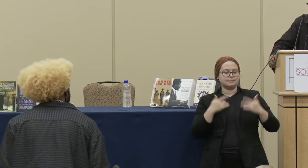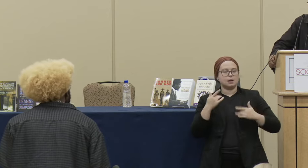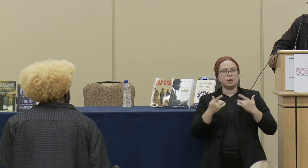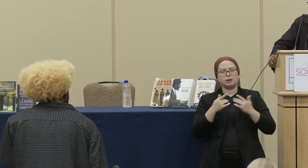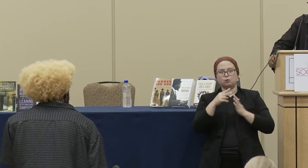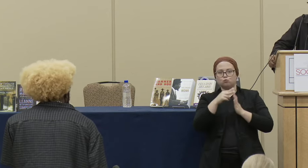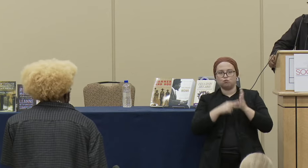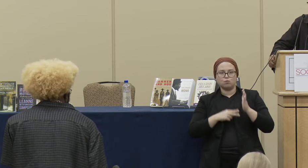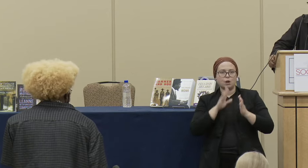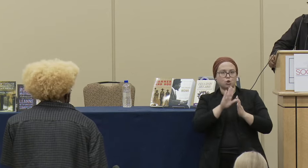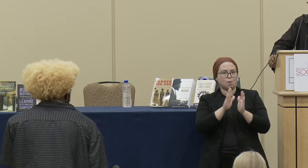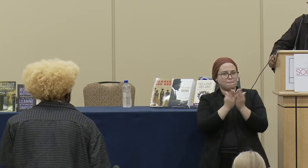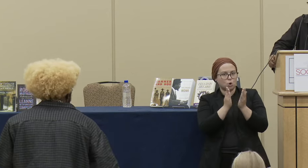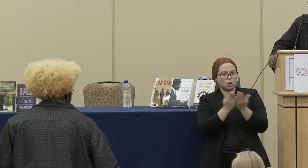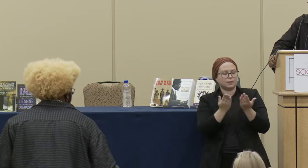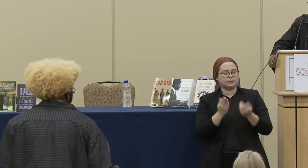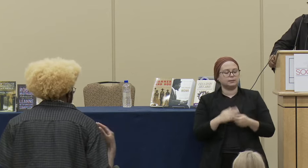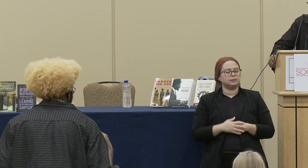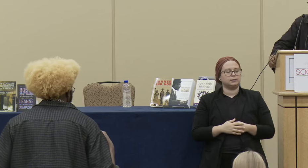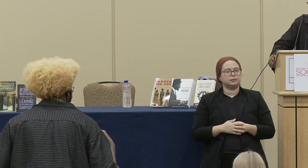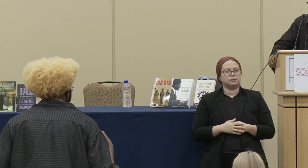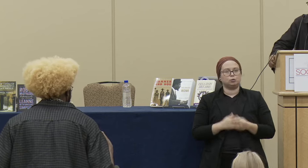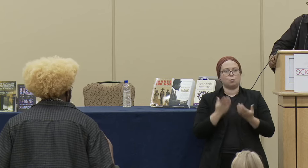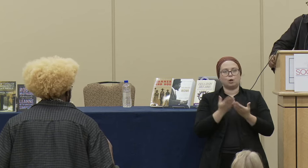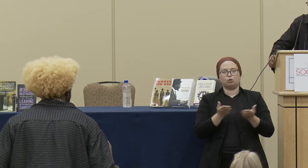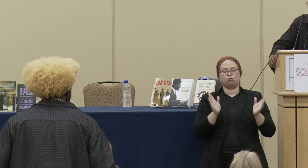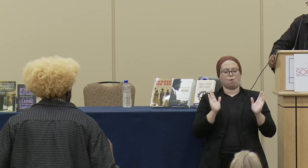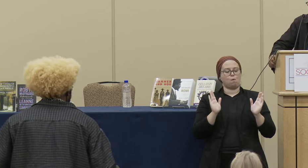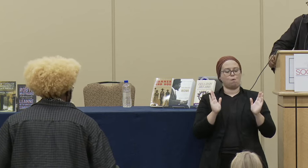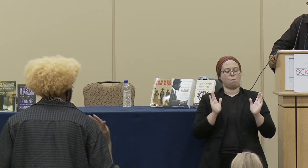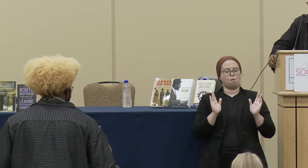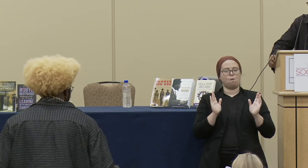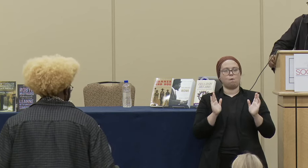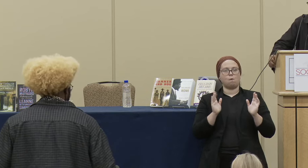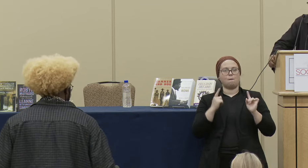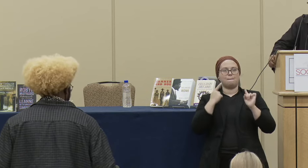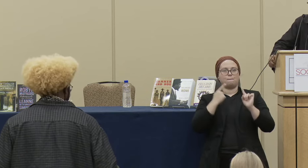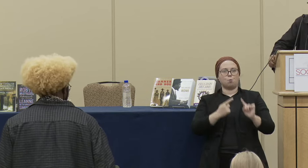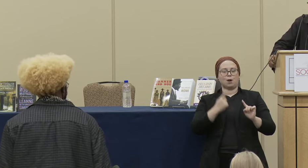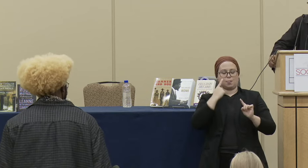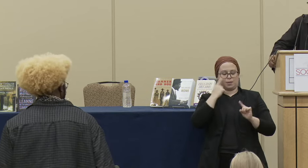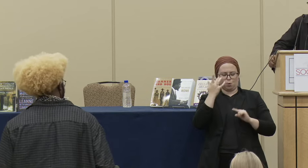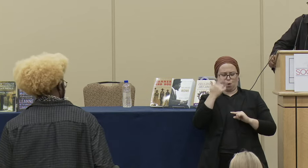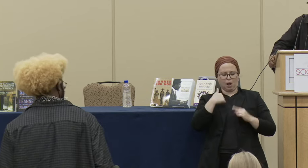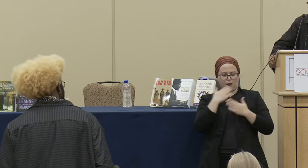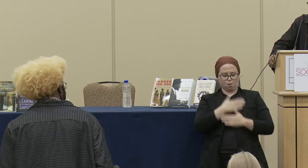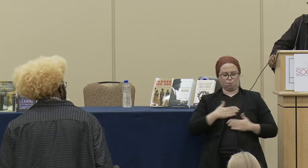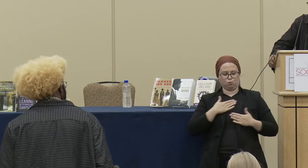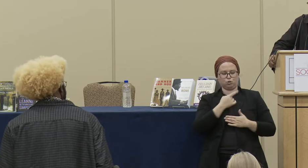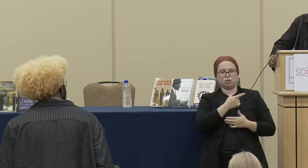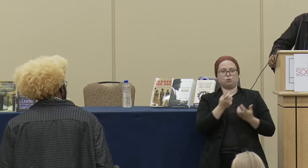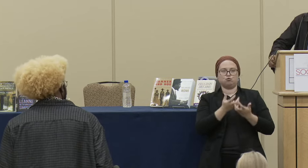listened to you speak, and I'm just so excited to be diving into your books. Just on a general point, I